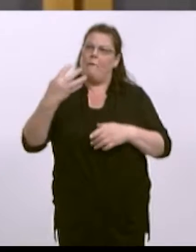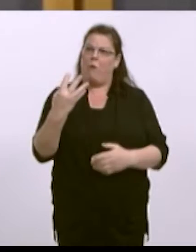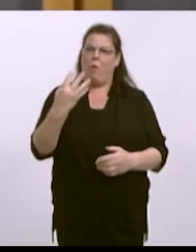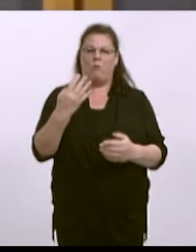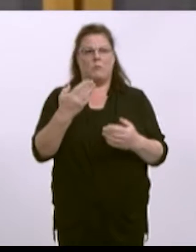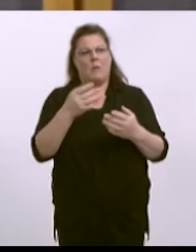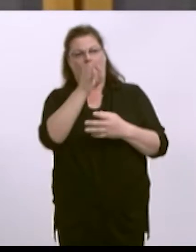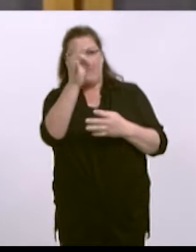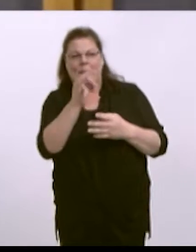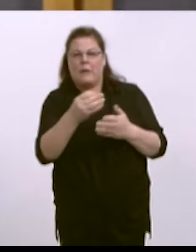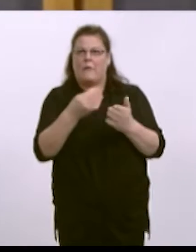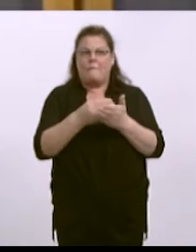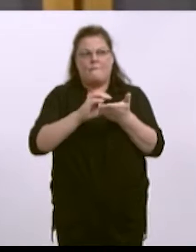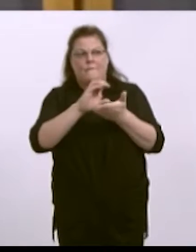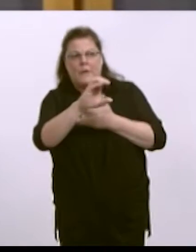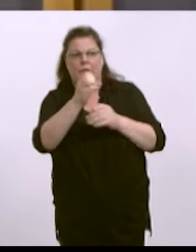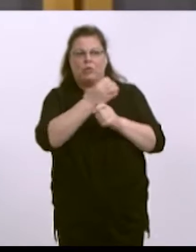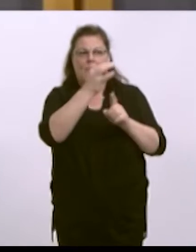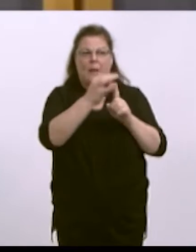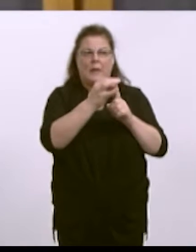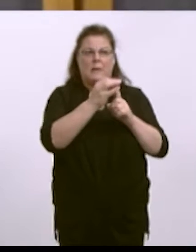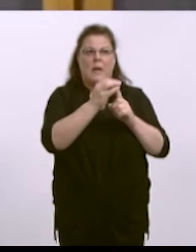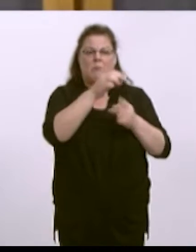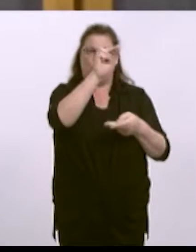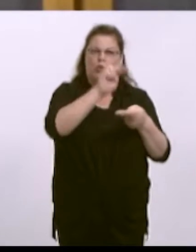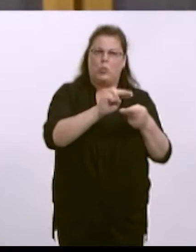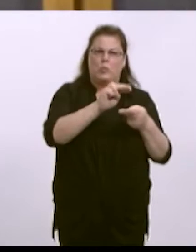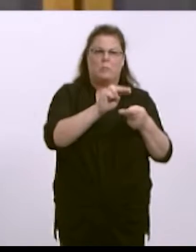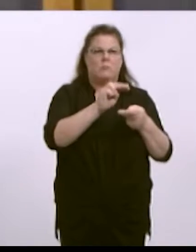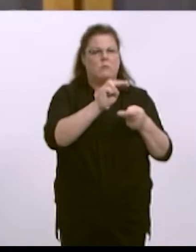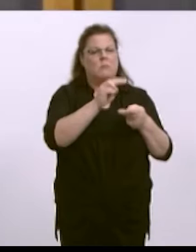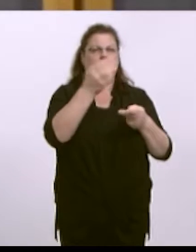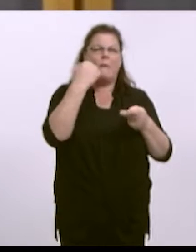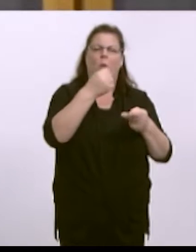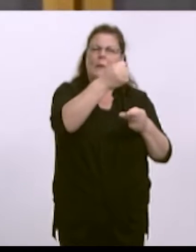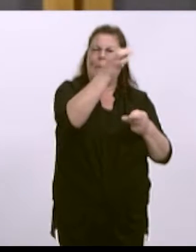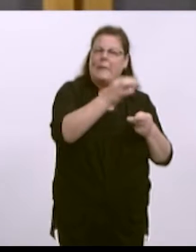has been spent on GPs has gone down from over 10 per cent to just over 7.5 per cent. In